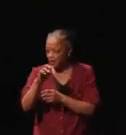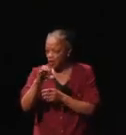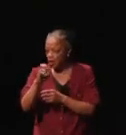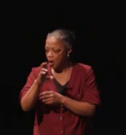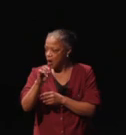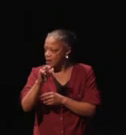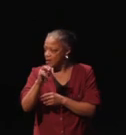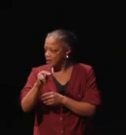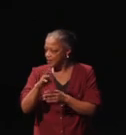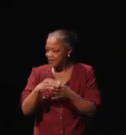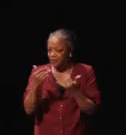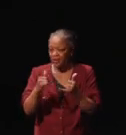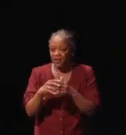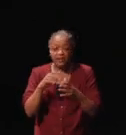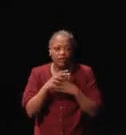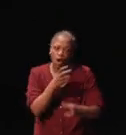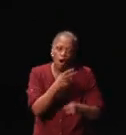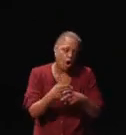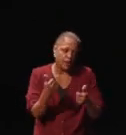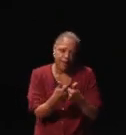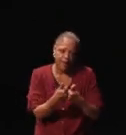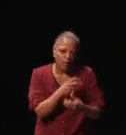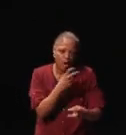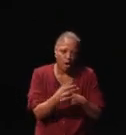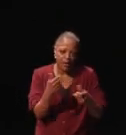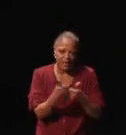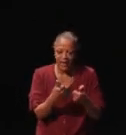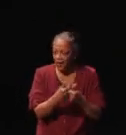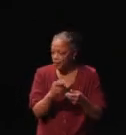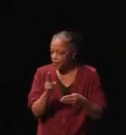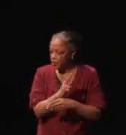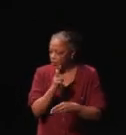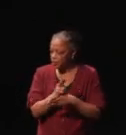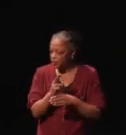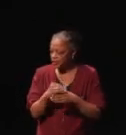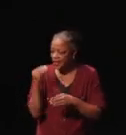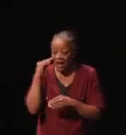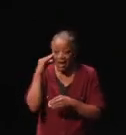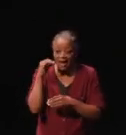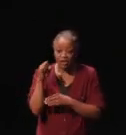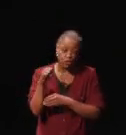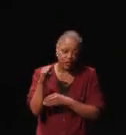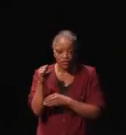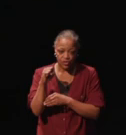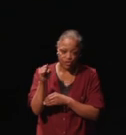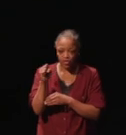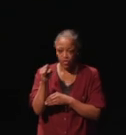normally a very hard game just using a single head switch.